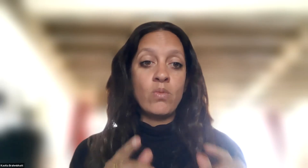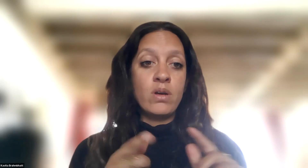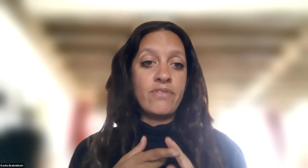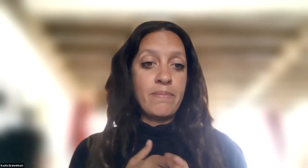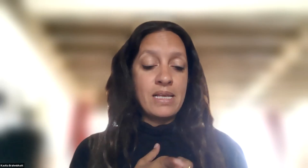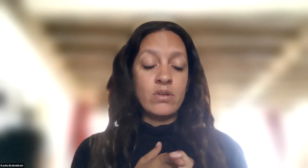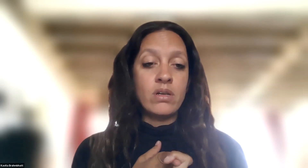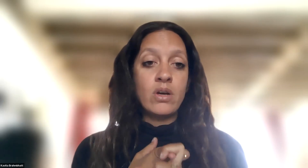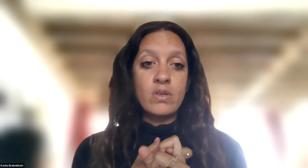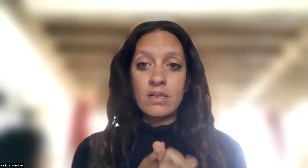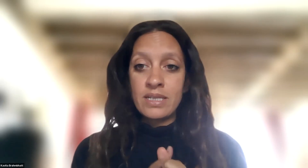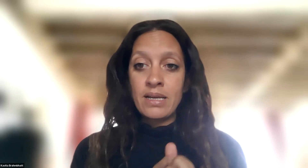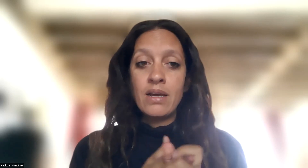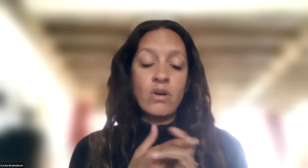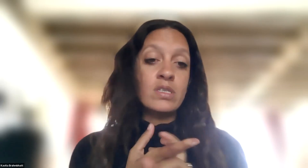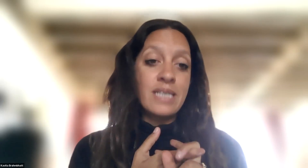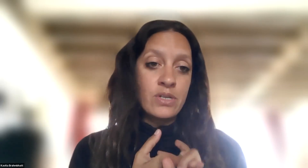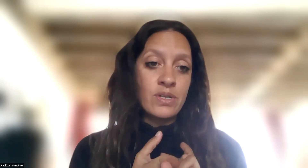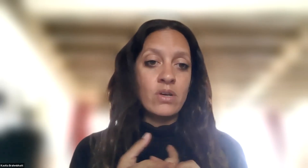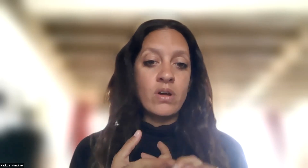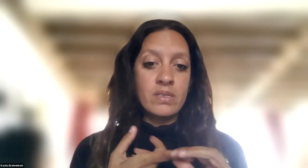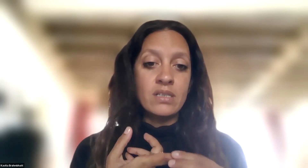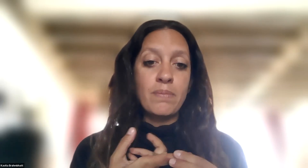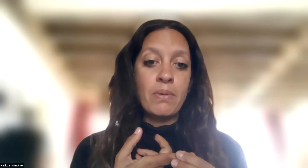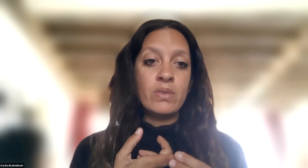plugged it into our corporate results framework. We have two process